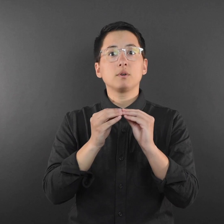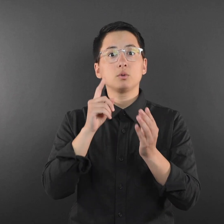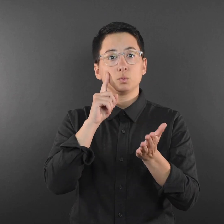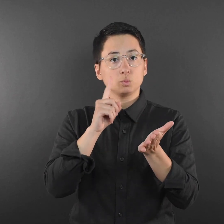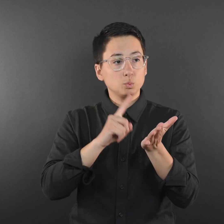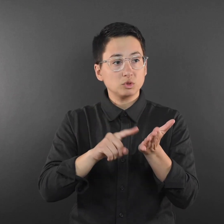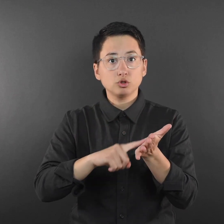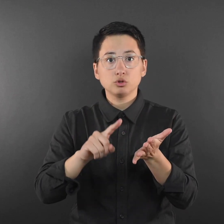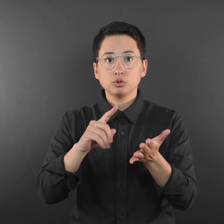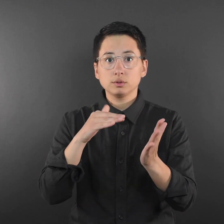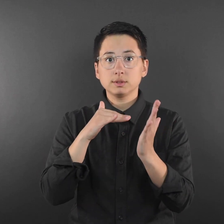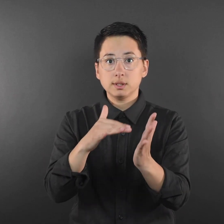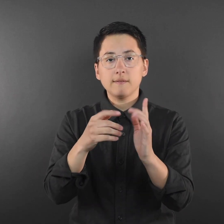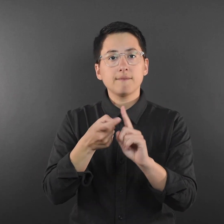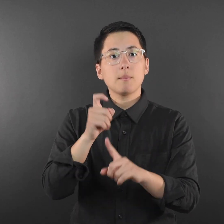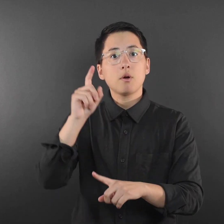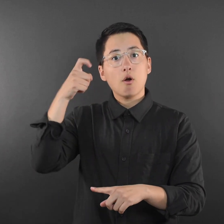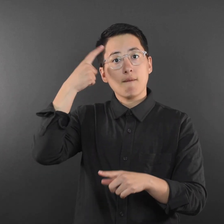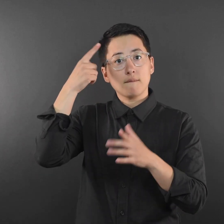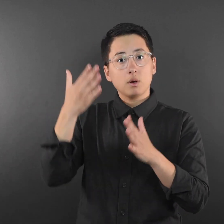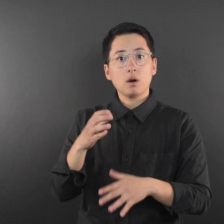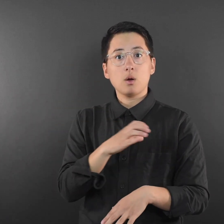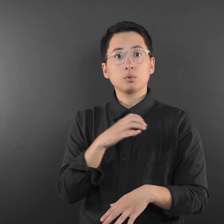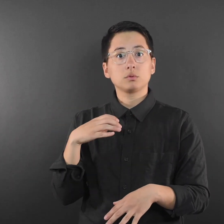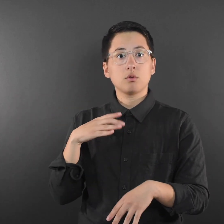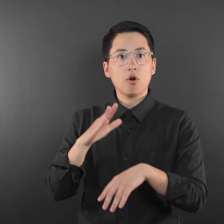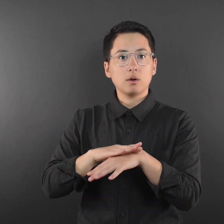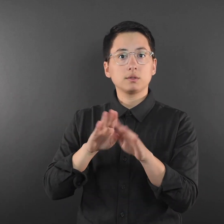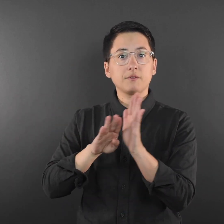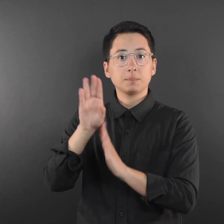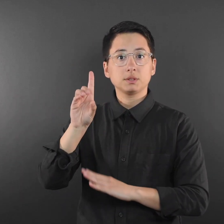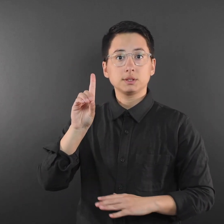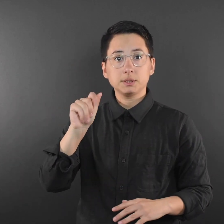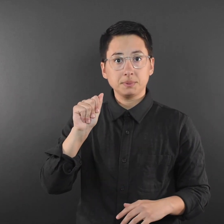A quantitative research study from the Governor’s Council on Developmental Disabilities